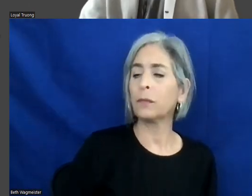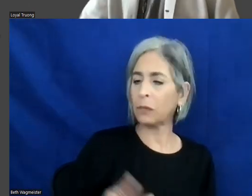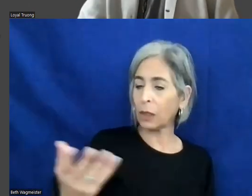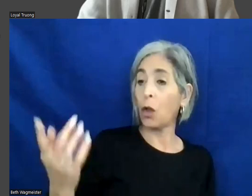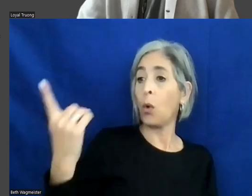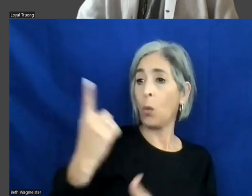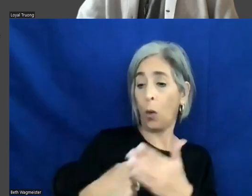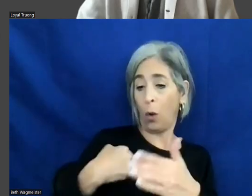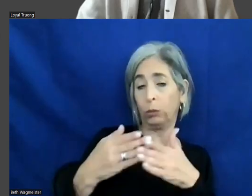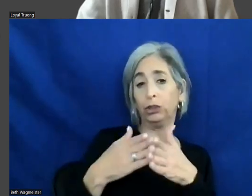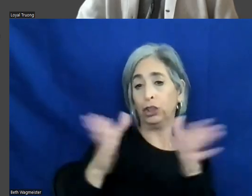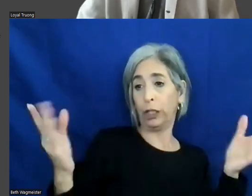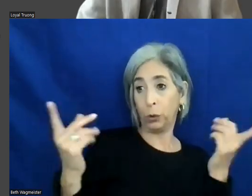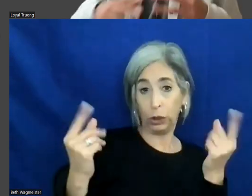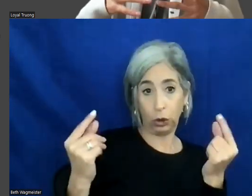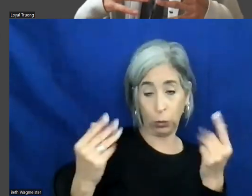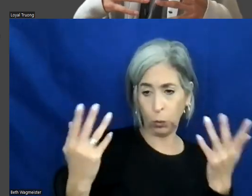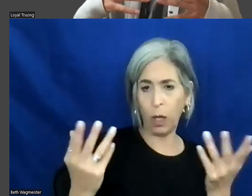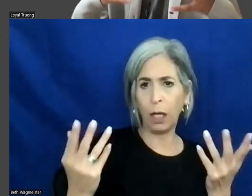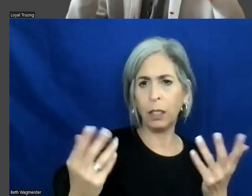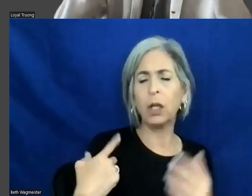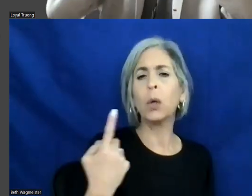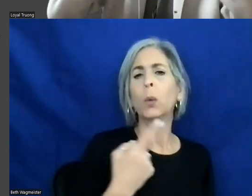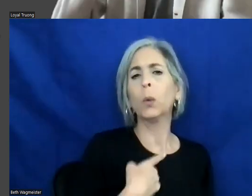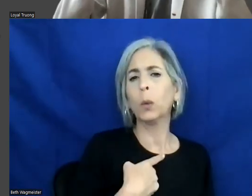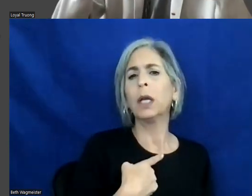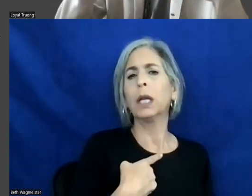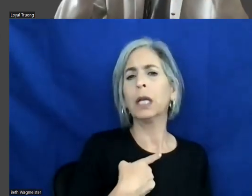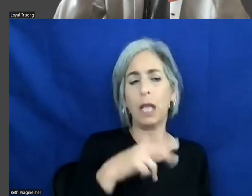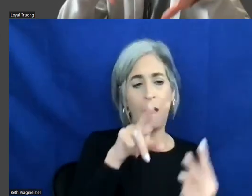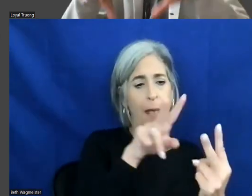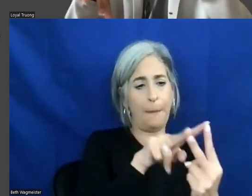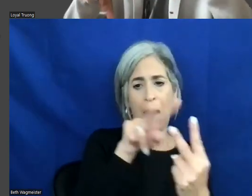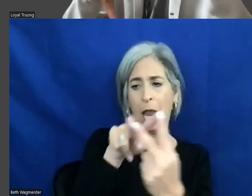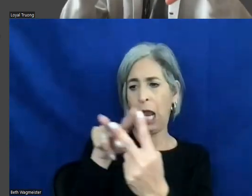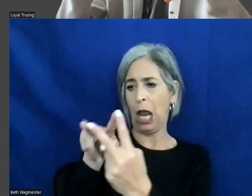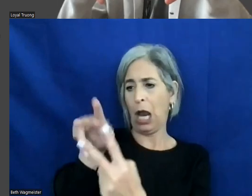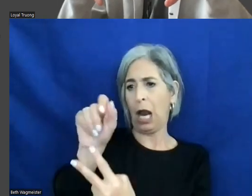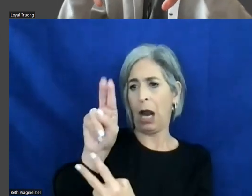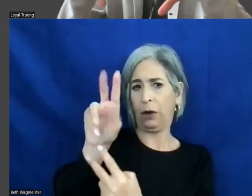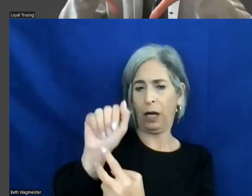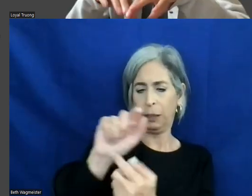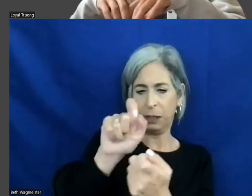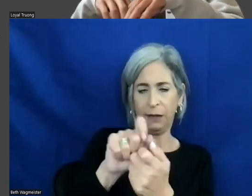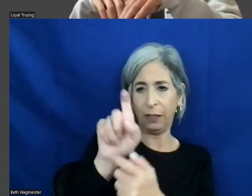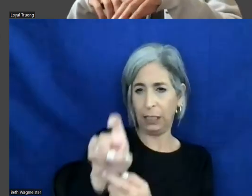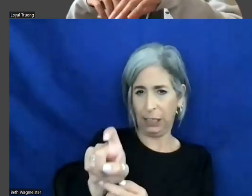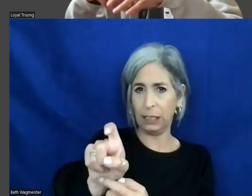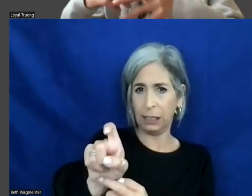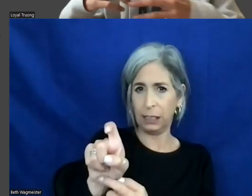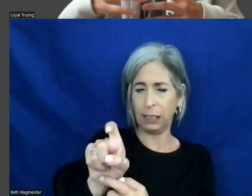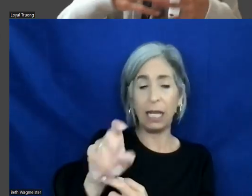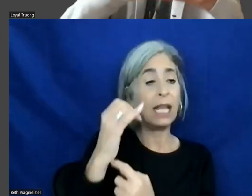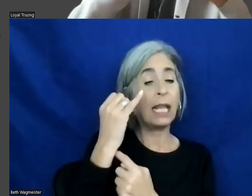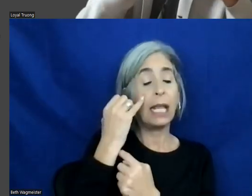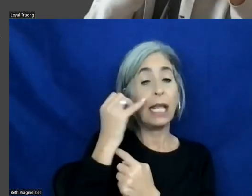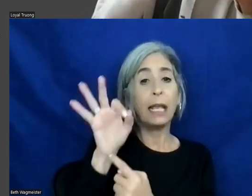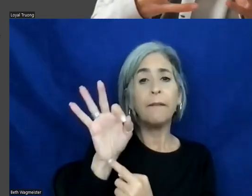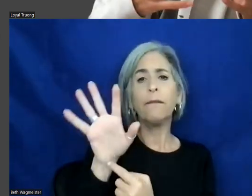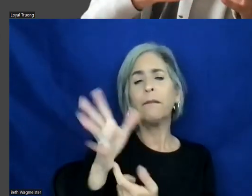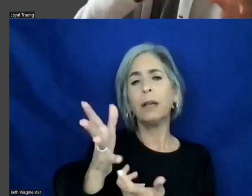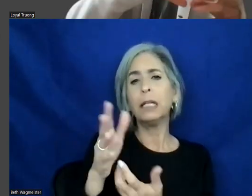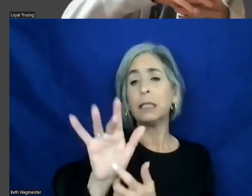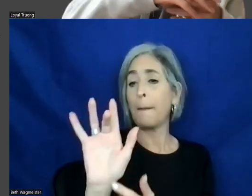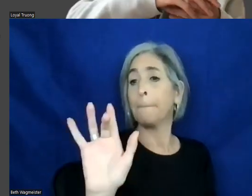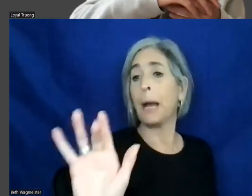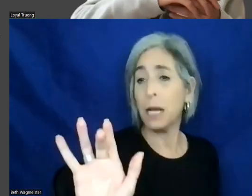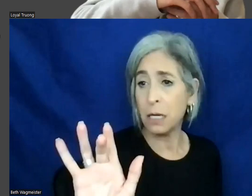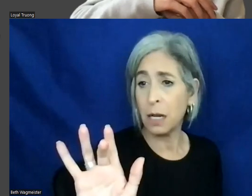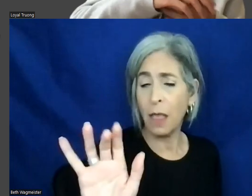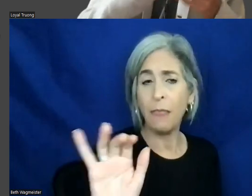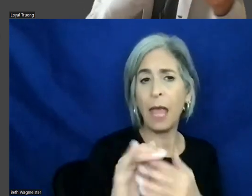we generally do, it is we pair out the area to specific needs. It is a button that has a